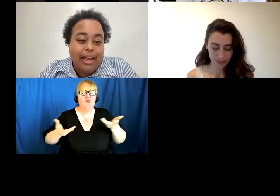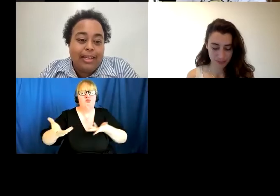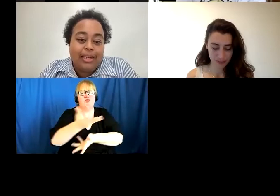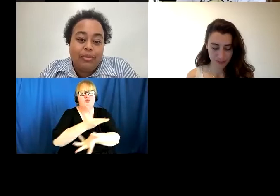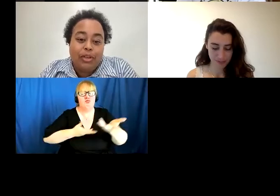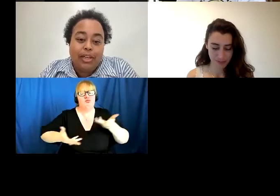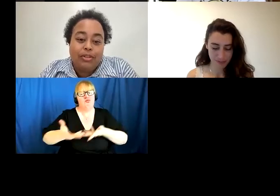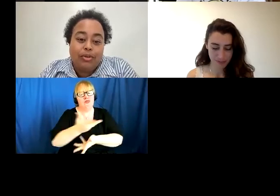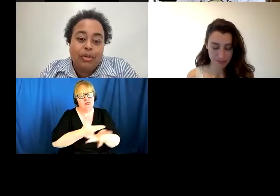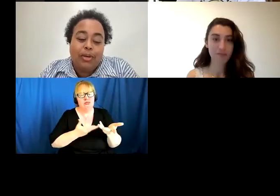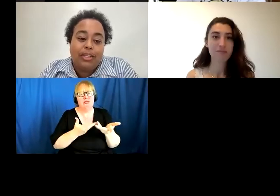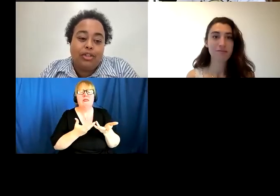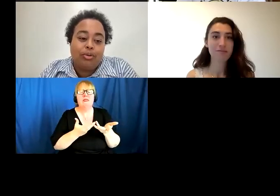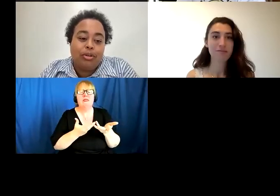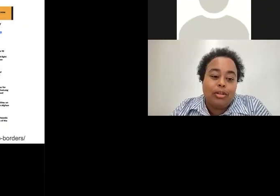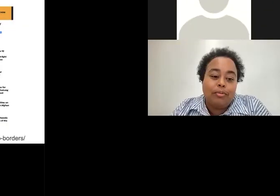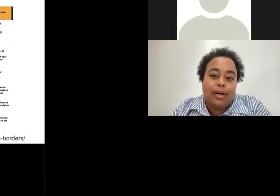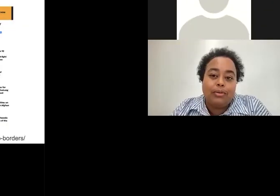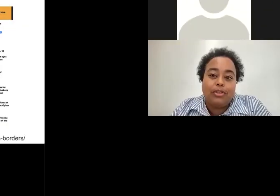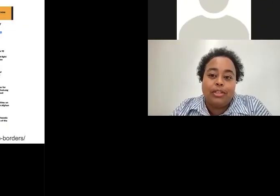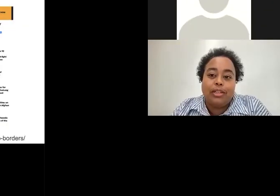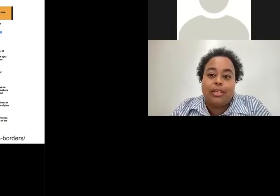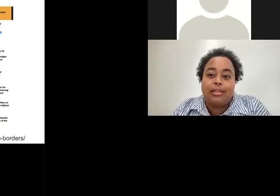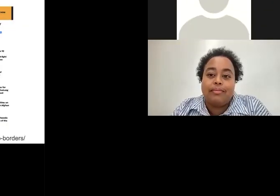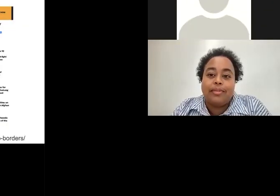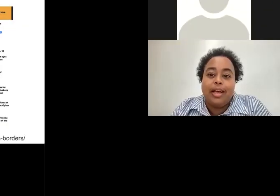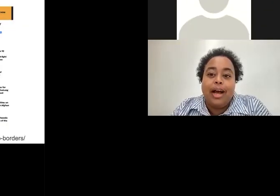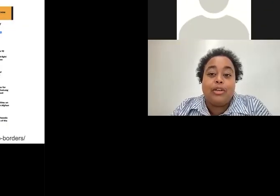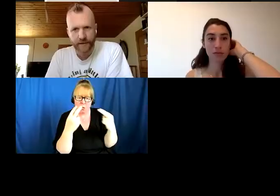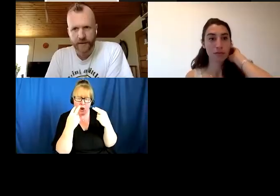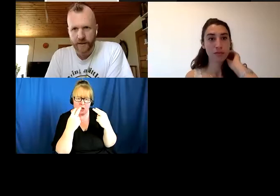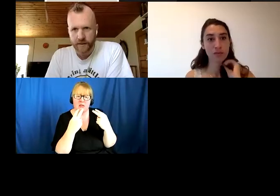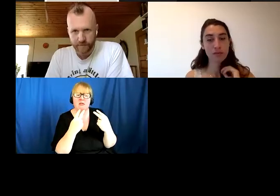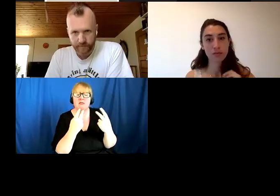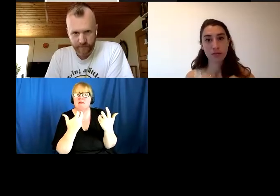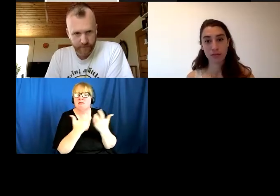And I would like to remind you all about how you ask questions.